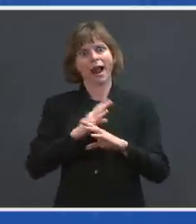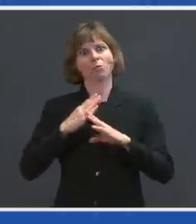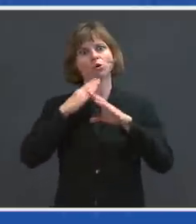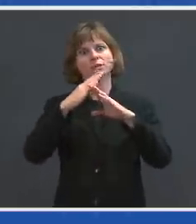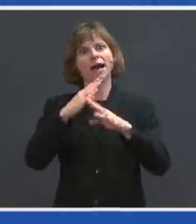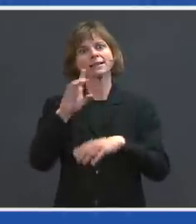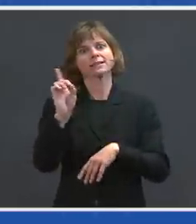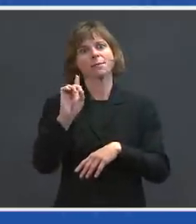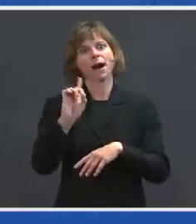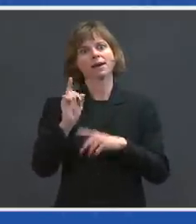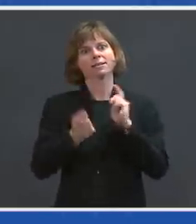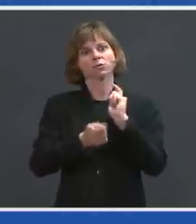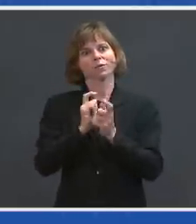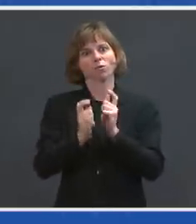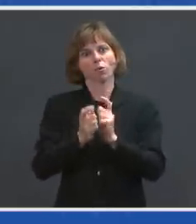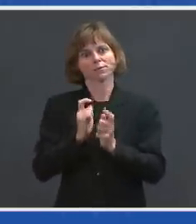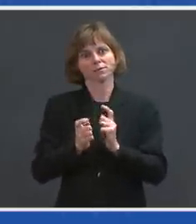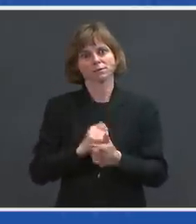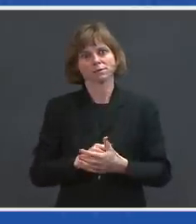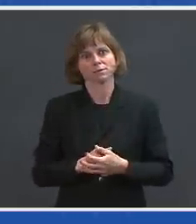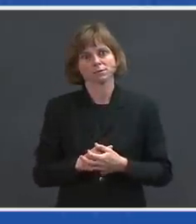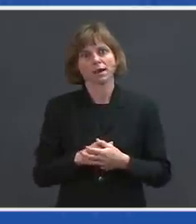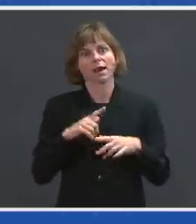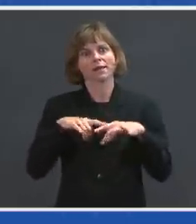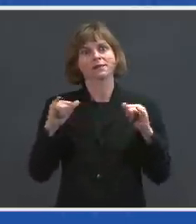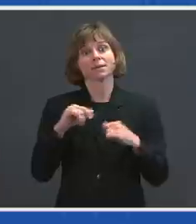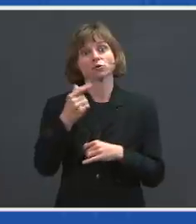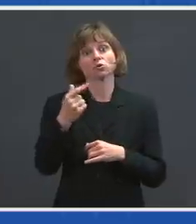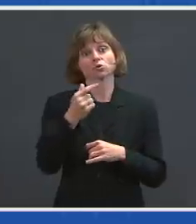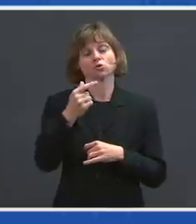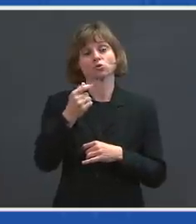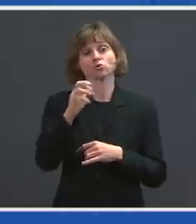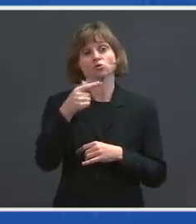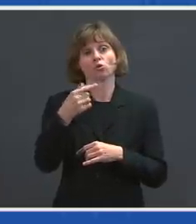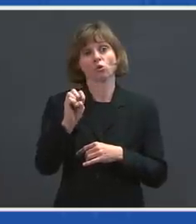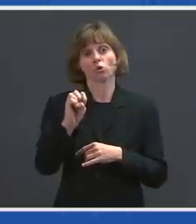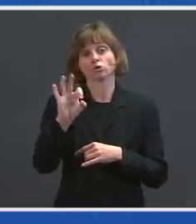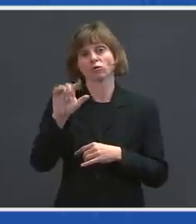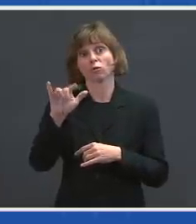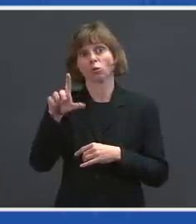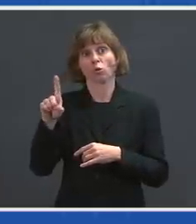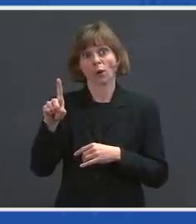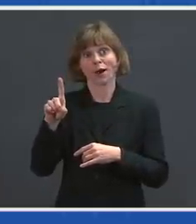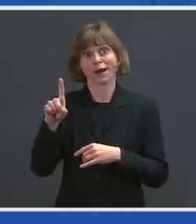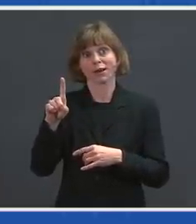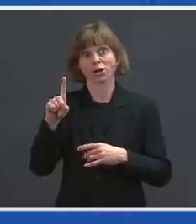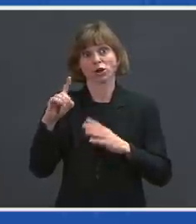reforms, as well as the George Floyd Justice in Policing Act -- both of which I strongly support.